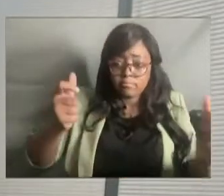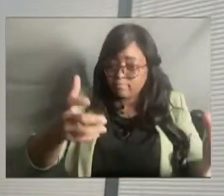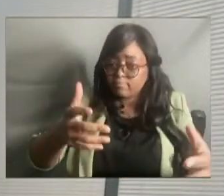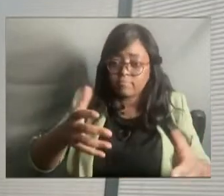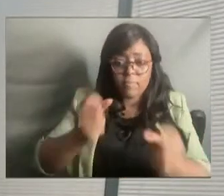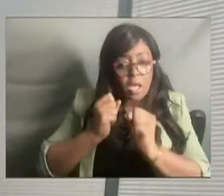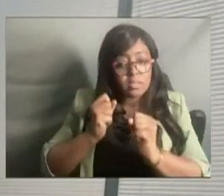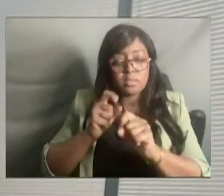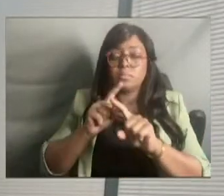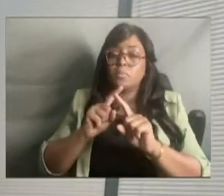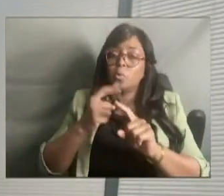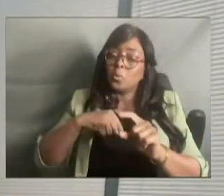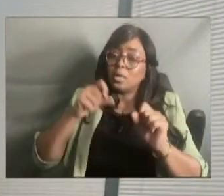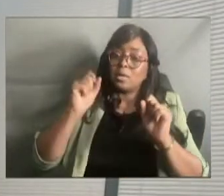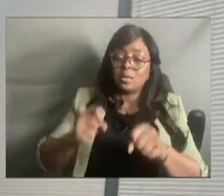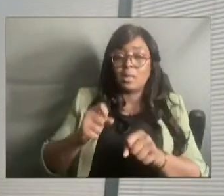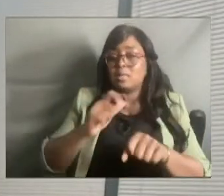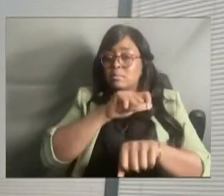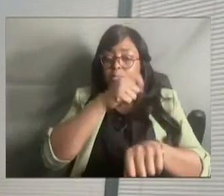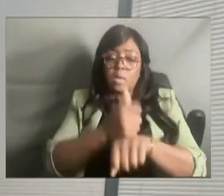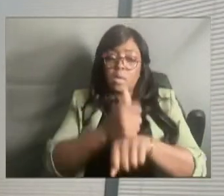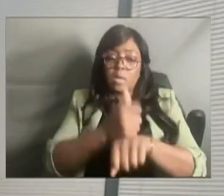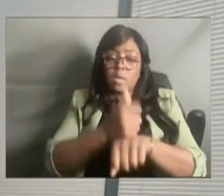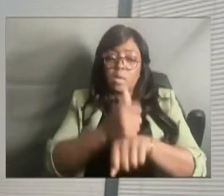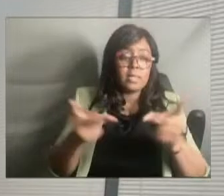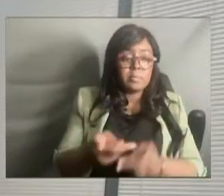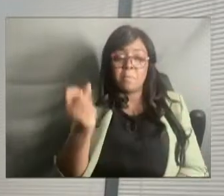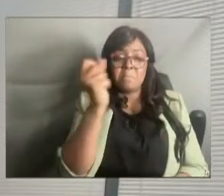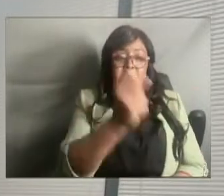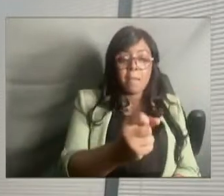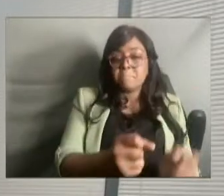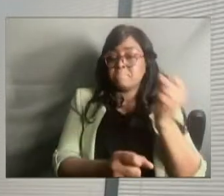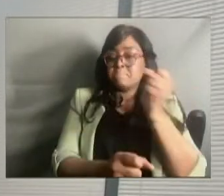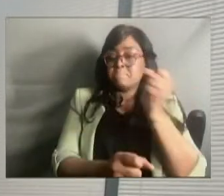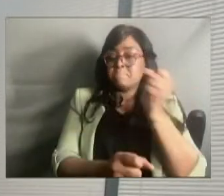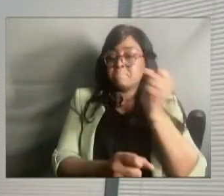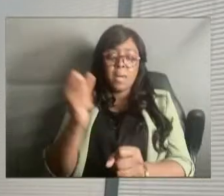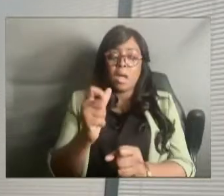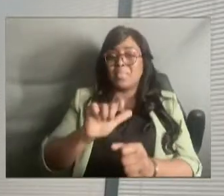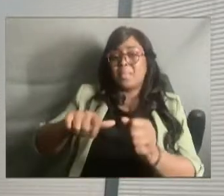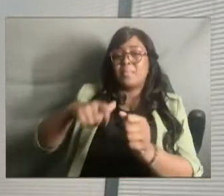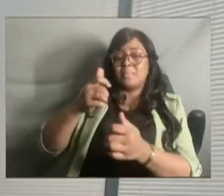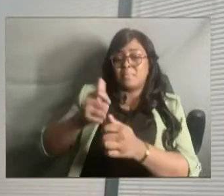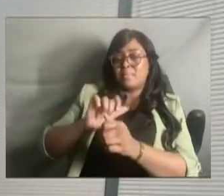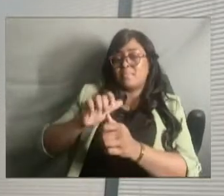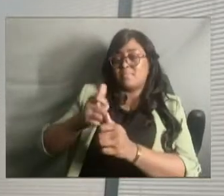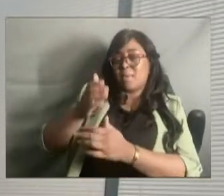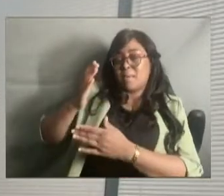this is going to take some time. Hopefully it's really quick and